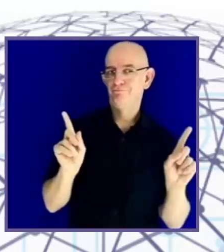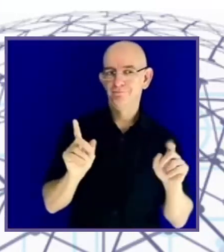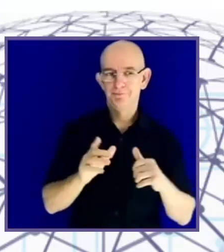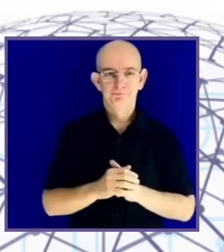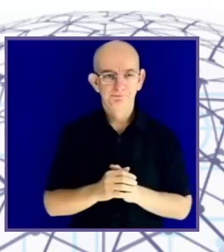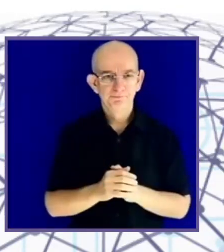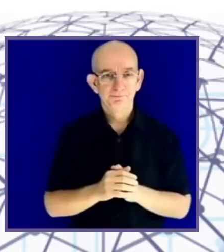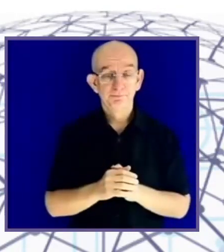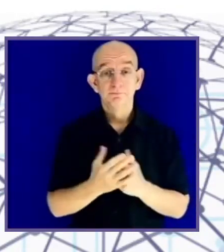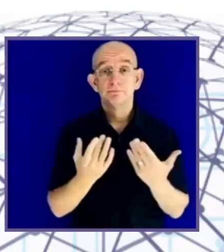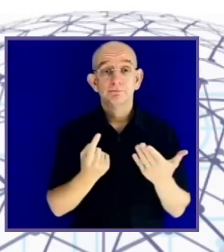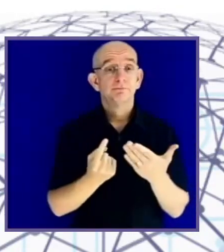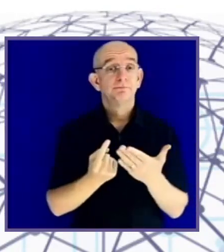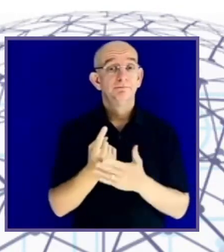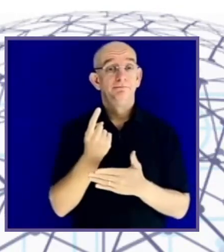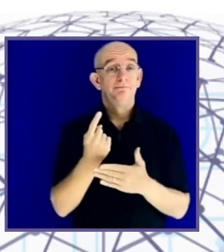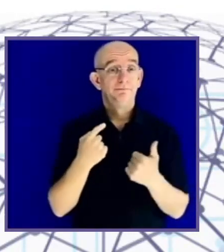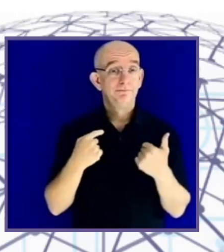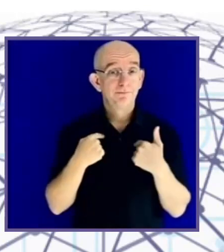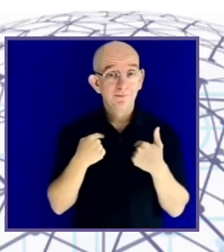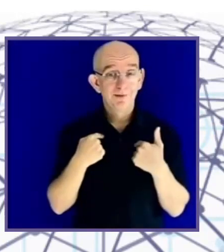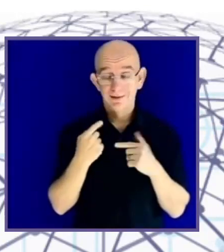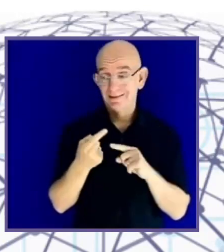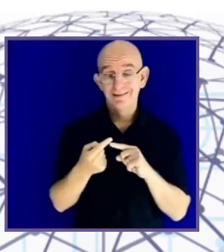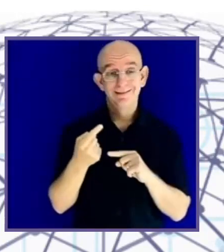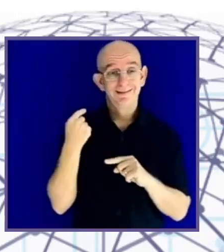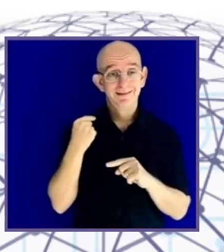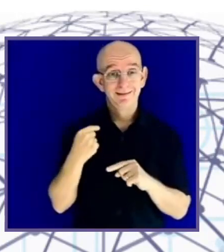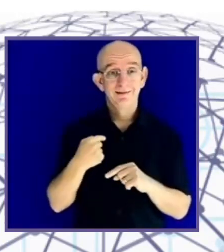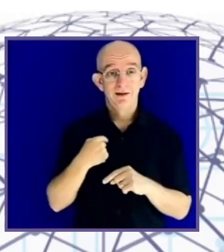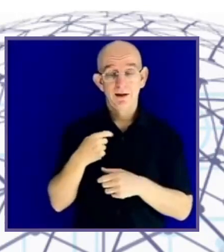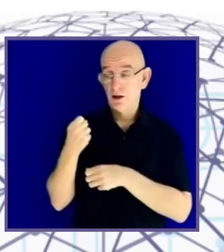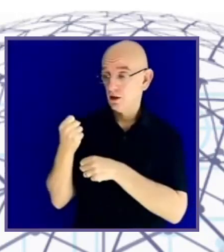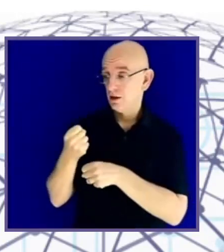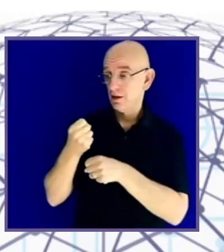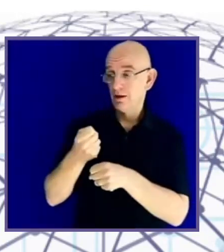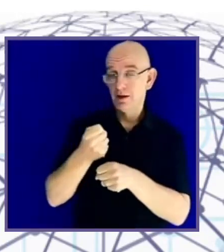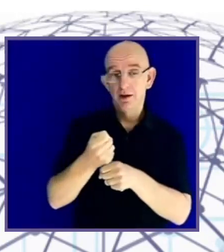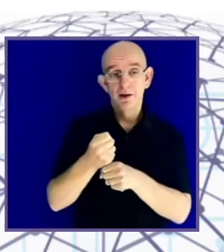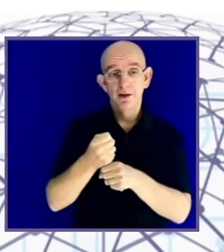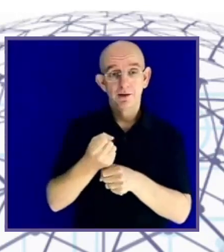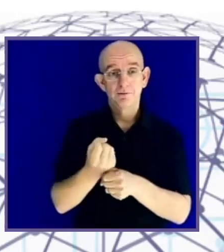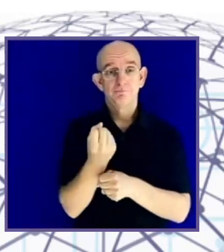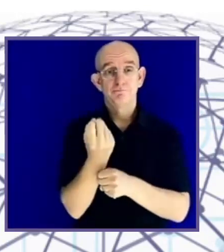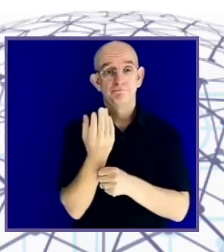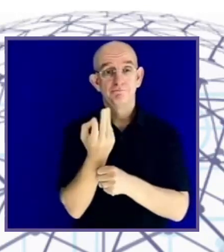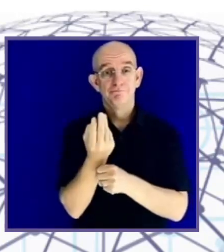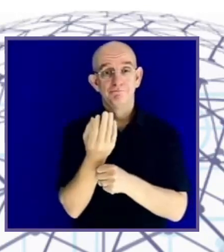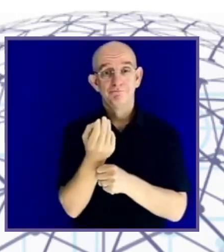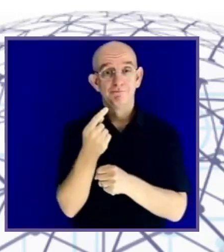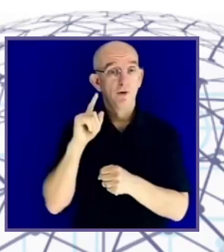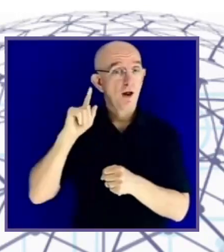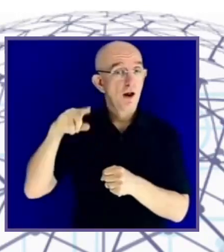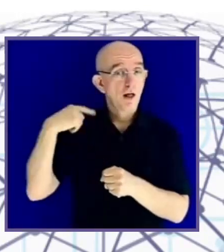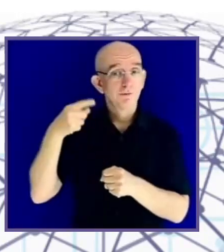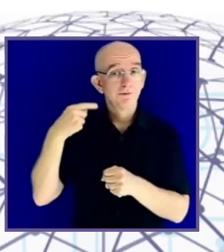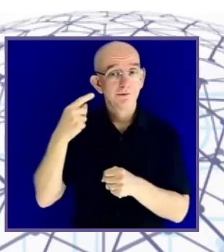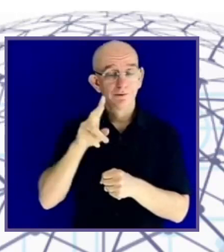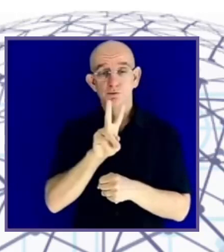for London 2012. So we brought in the torch. So the motto of London 2012 was to inspire a